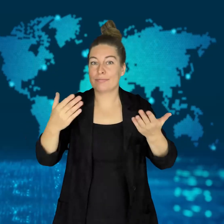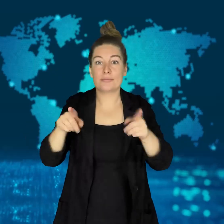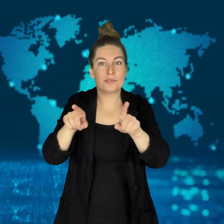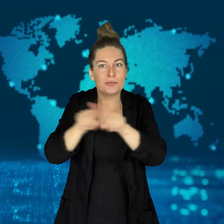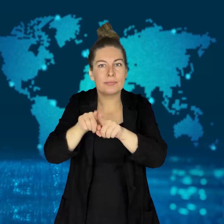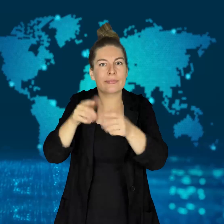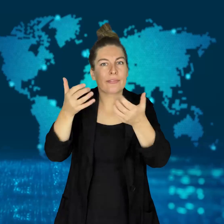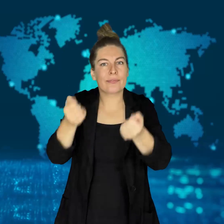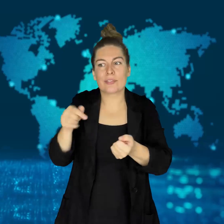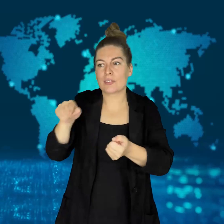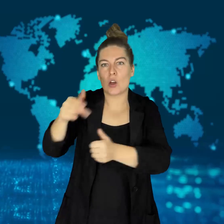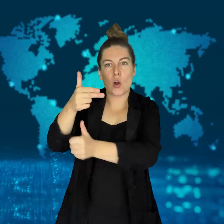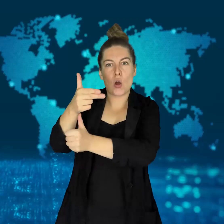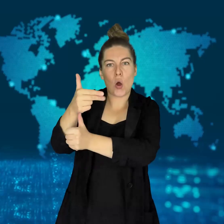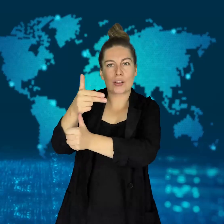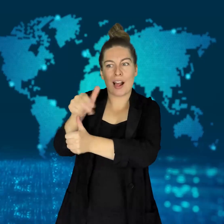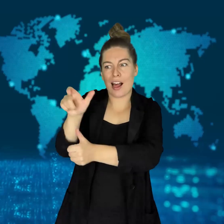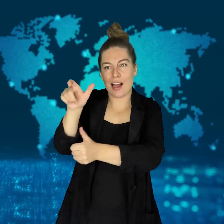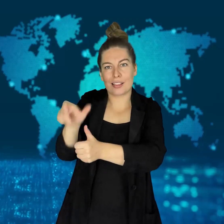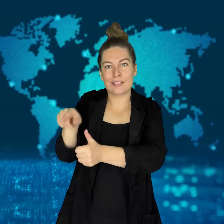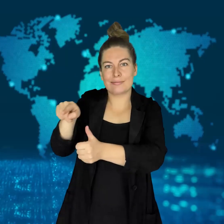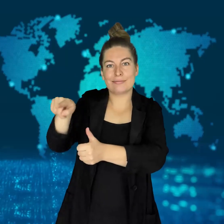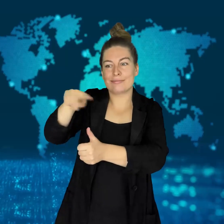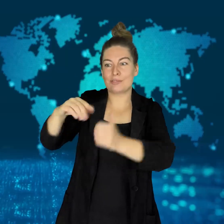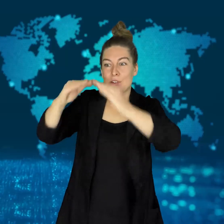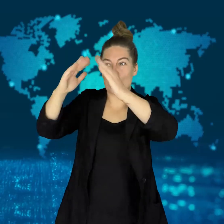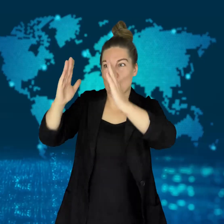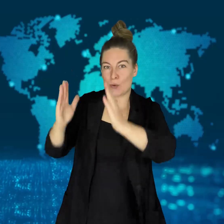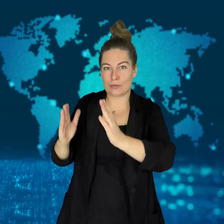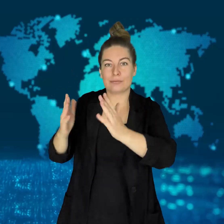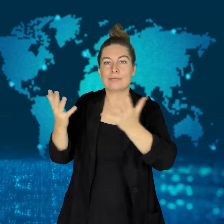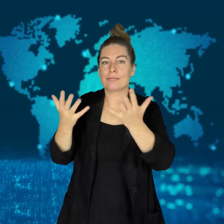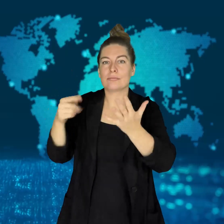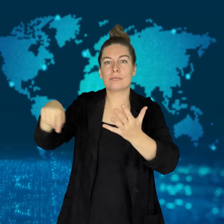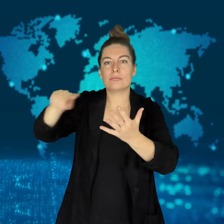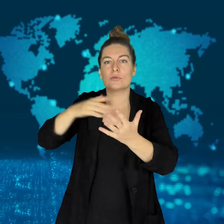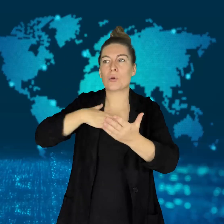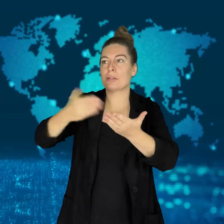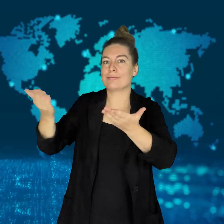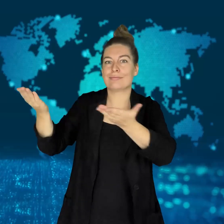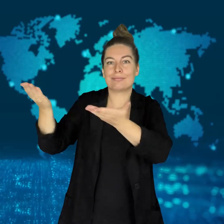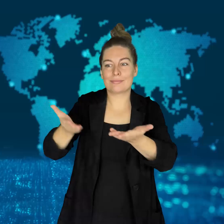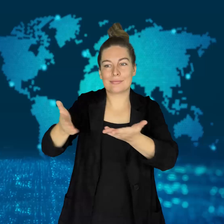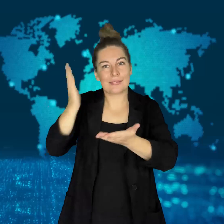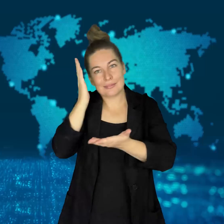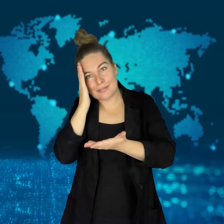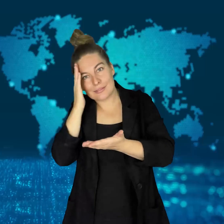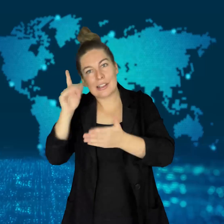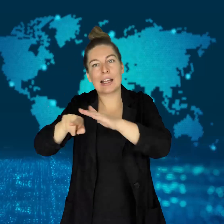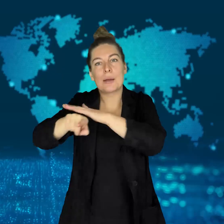There have been marchers with signs reading "Ireland is full,"